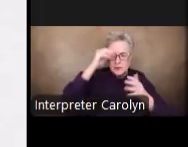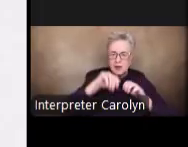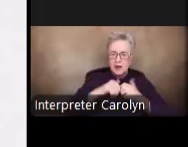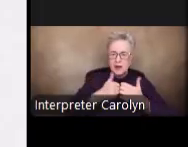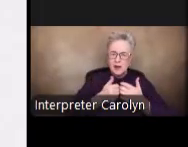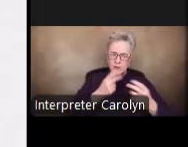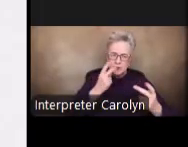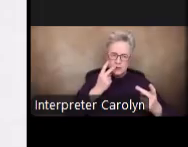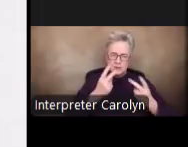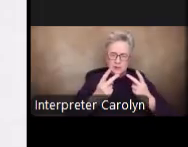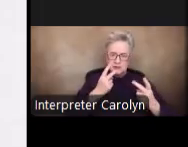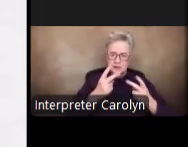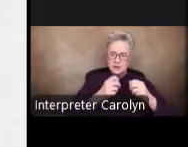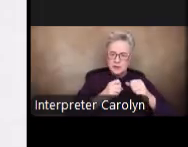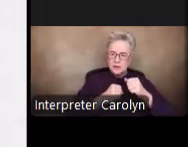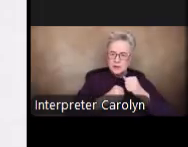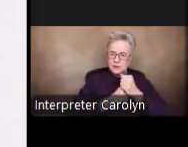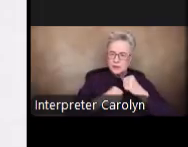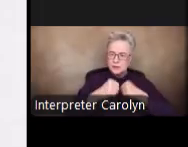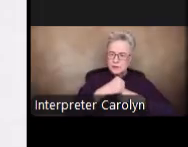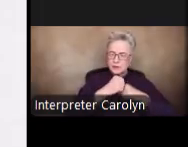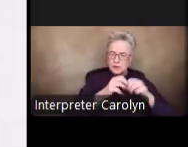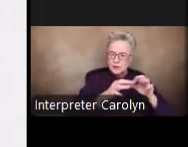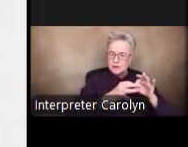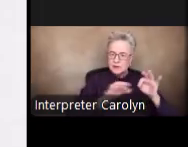structure of language, not just those individual units.